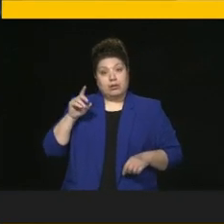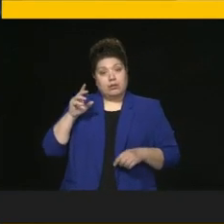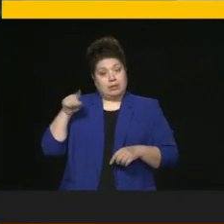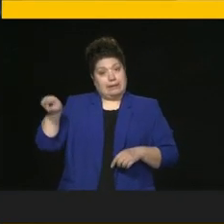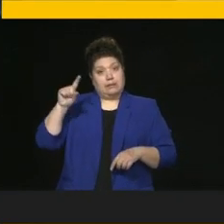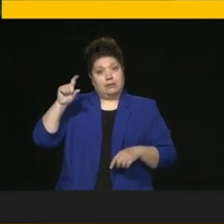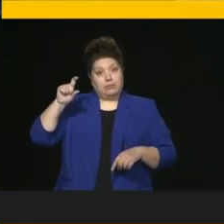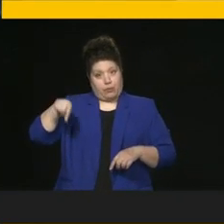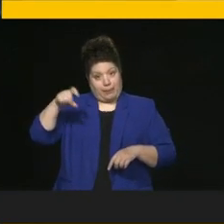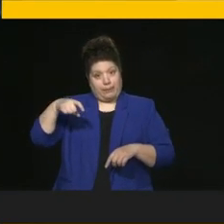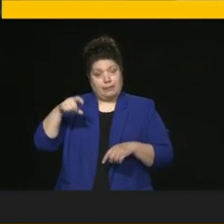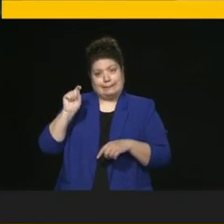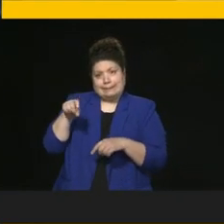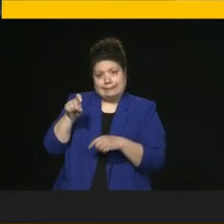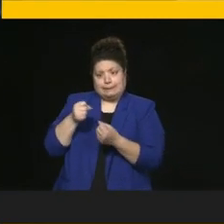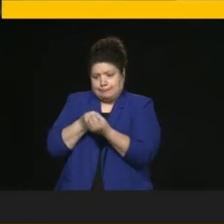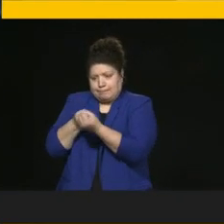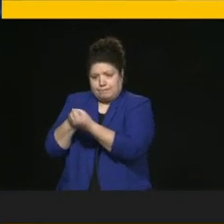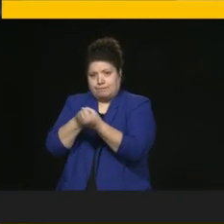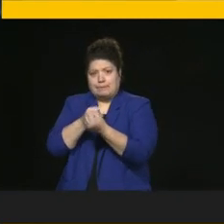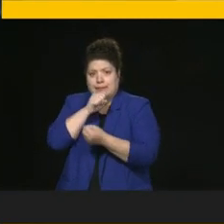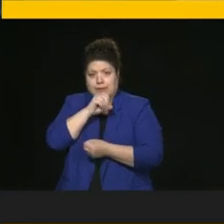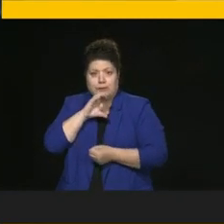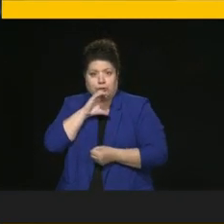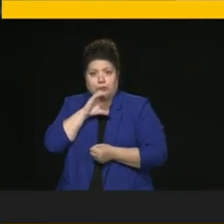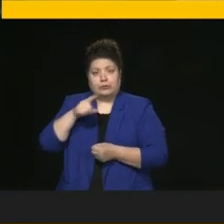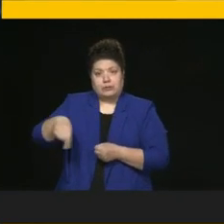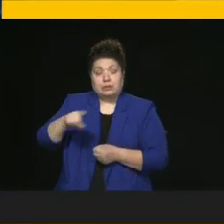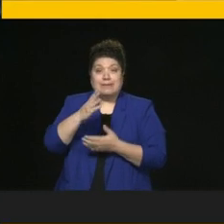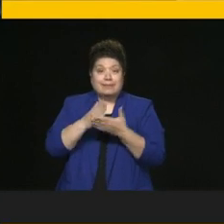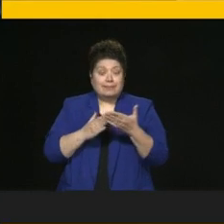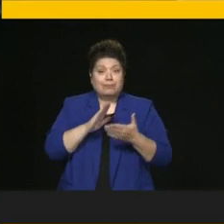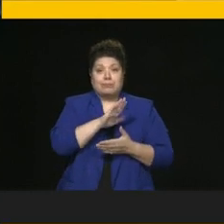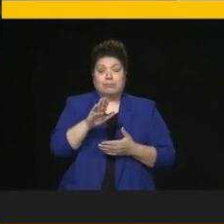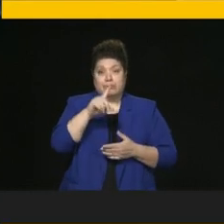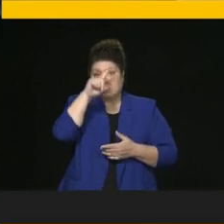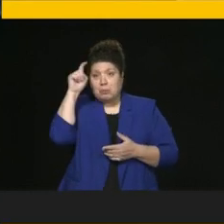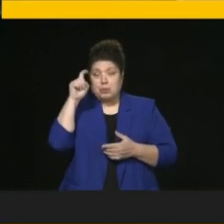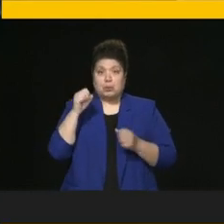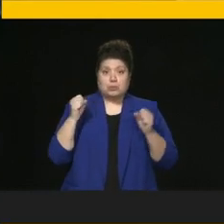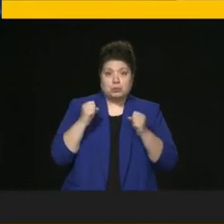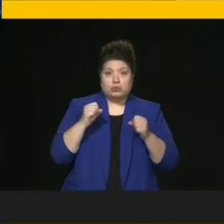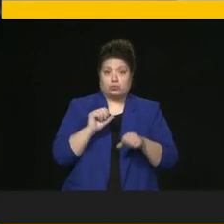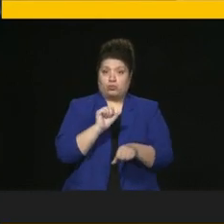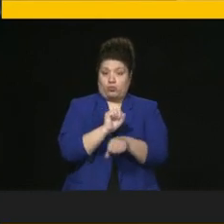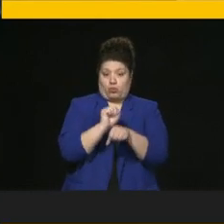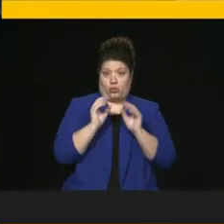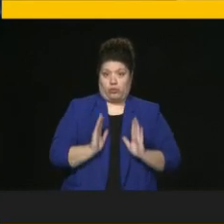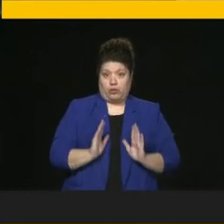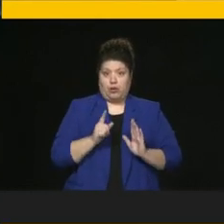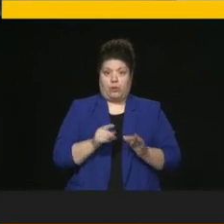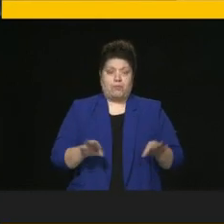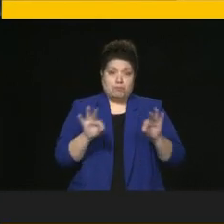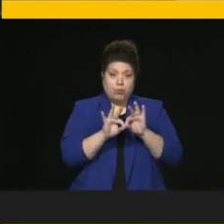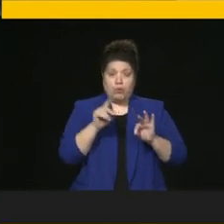HELP ITS WORKERS IN CARE HOMES AND WE ARE FOLLOWING SUIT. SEASONAL WORKERS ARE ALSO